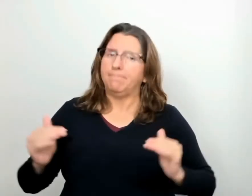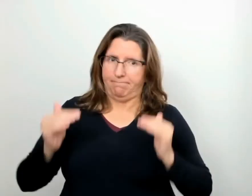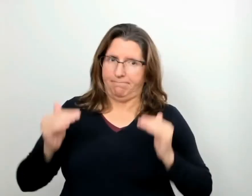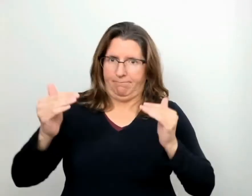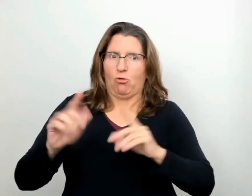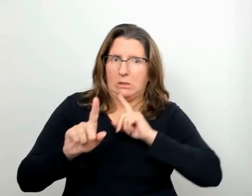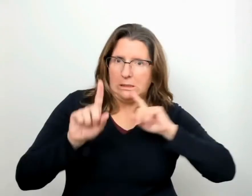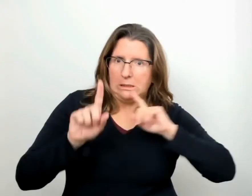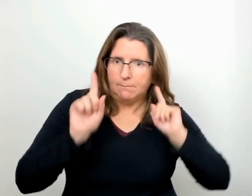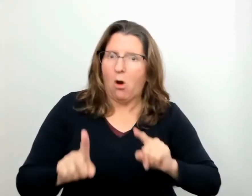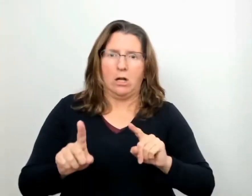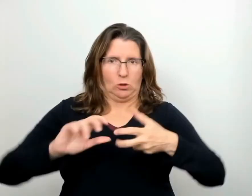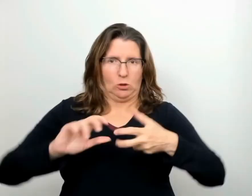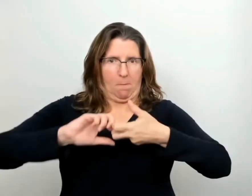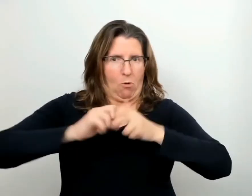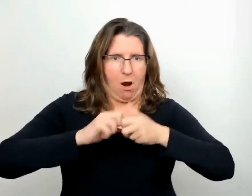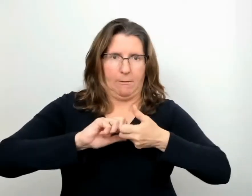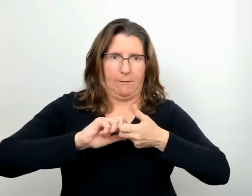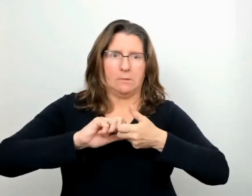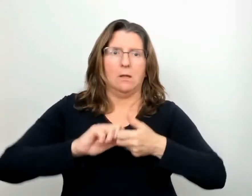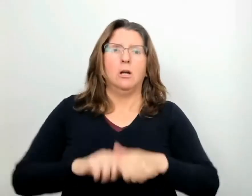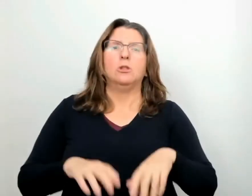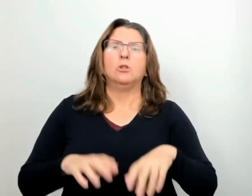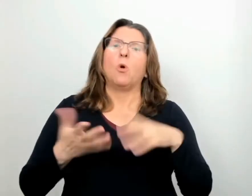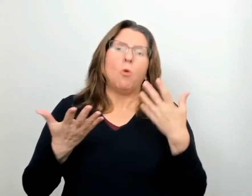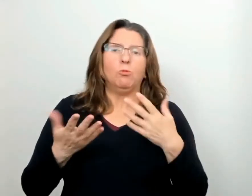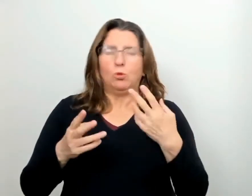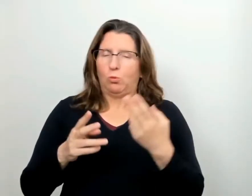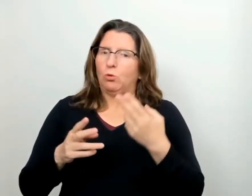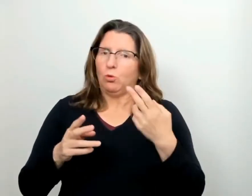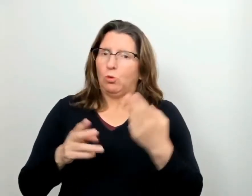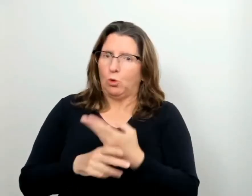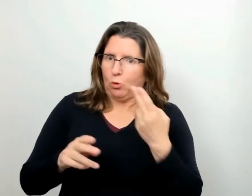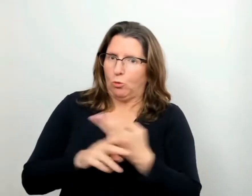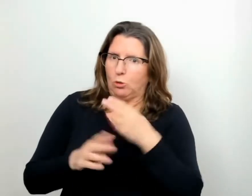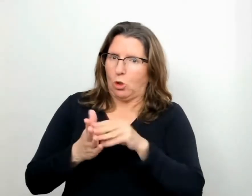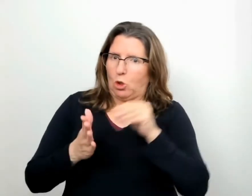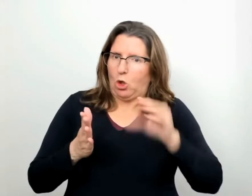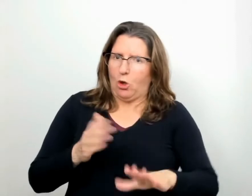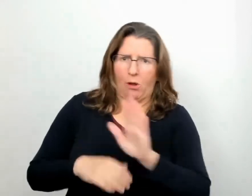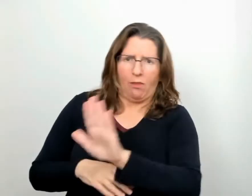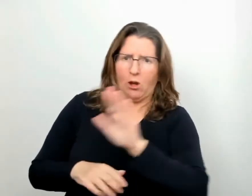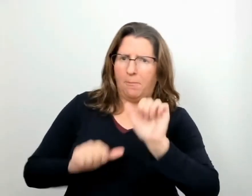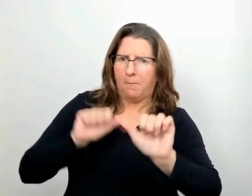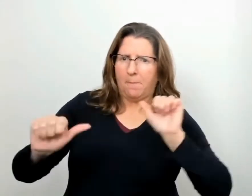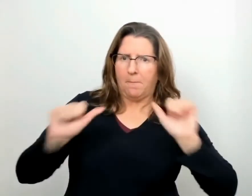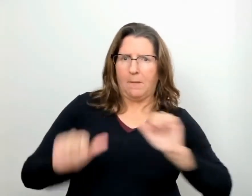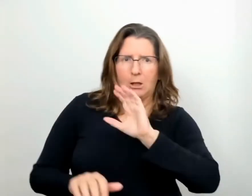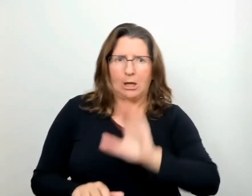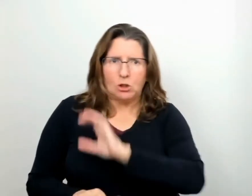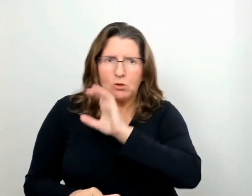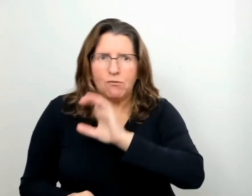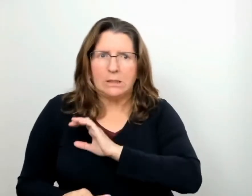In this case, instruction is more targeted to the individual learner's characteristics.